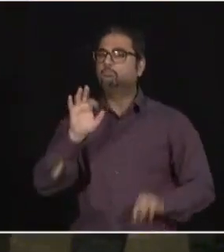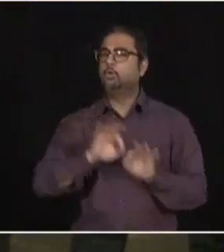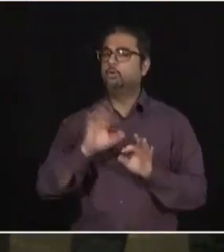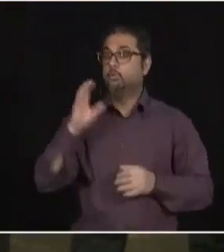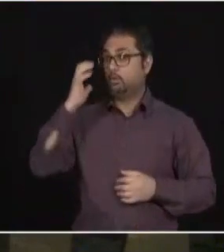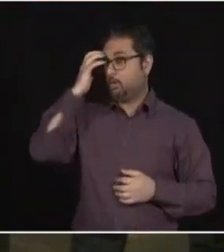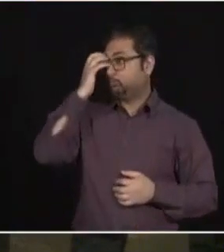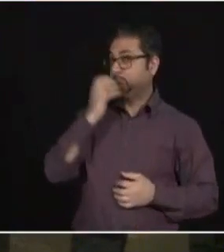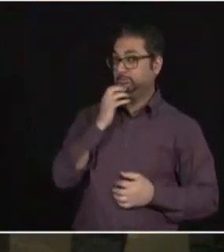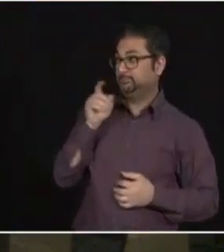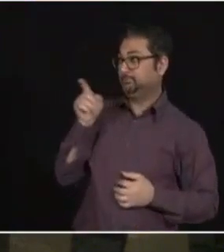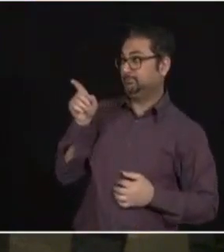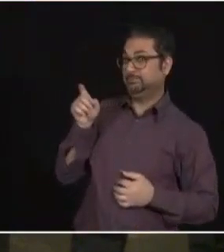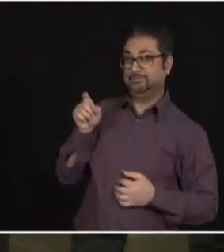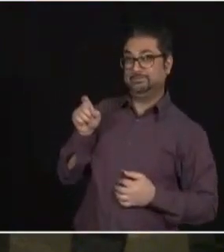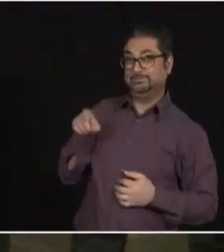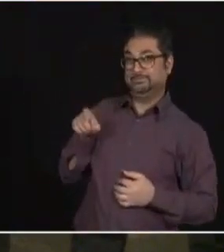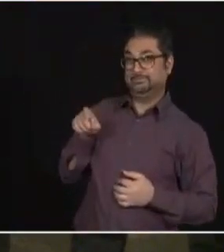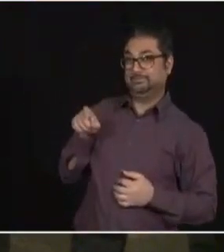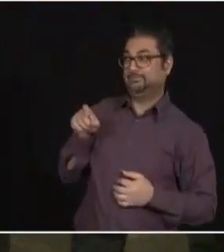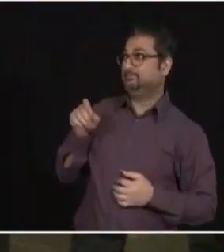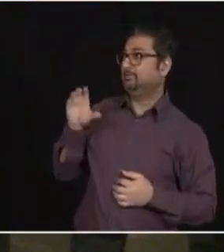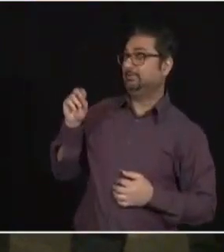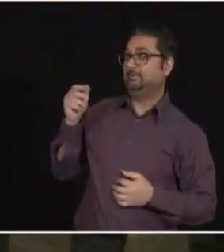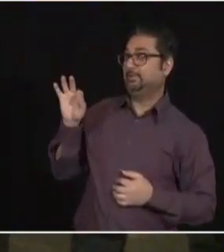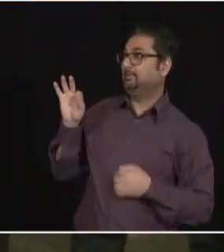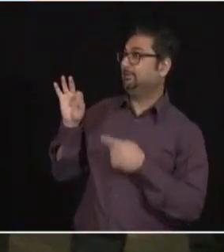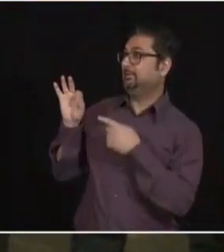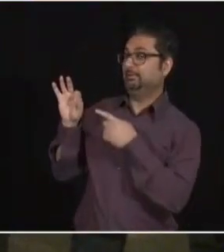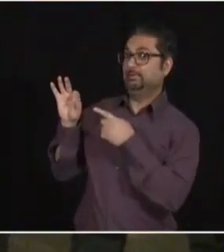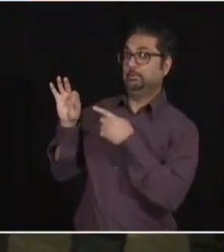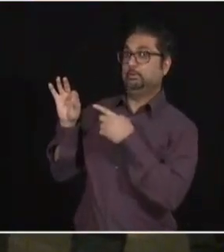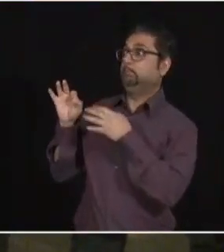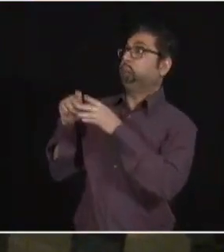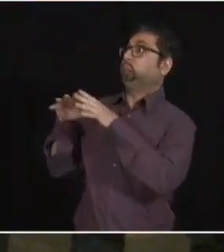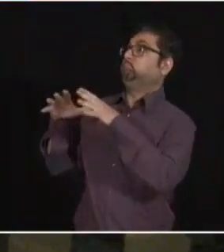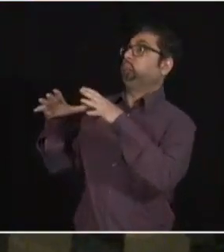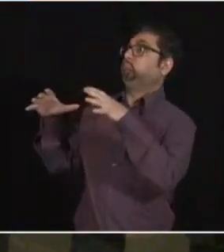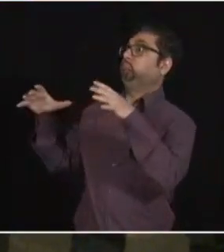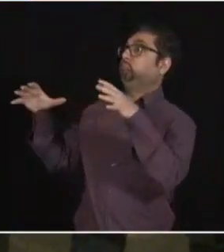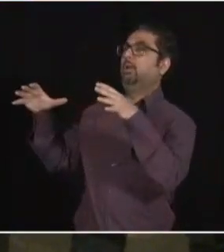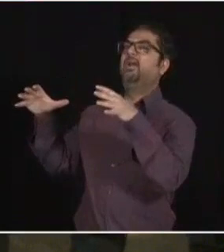capability in our hospitals should we need to admit more people with COVID-19 but also want